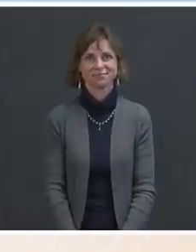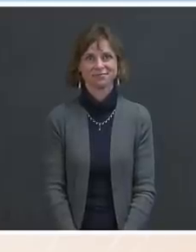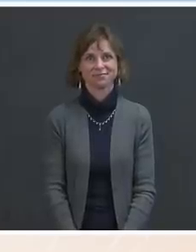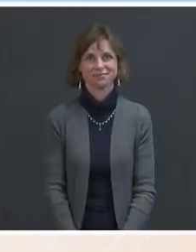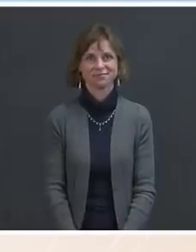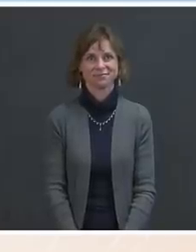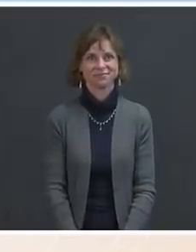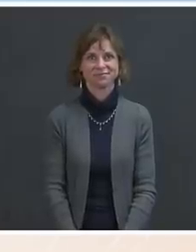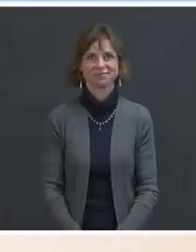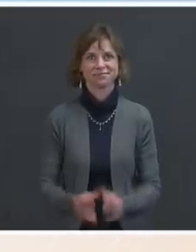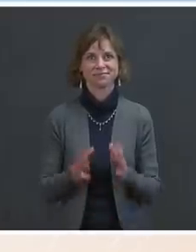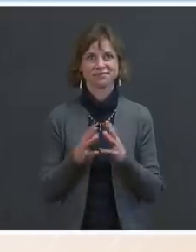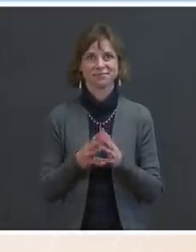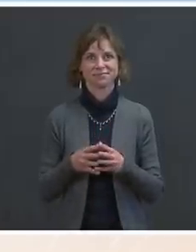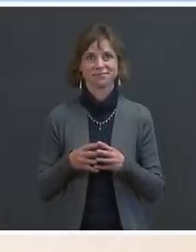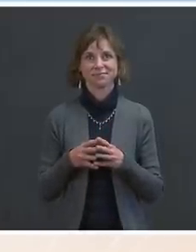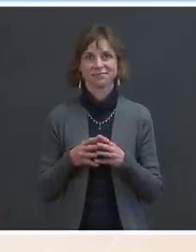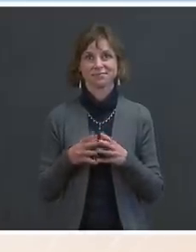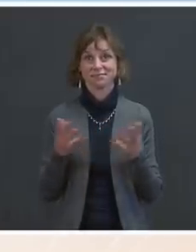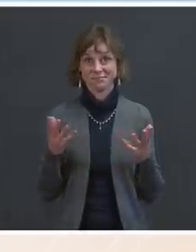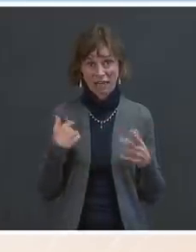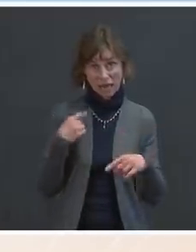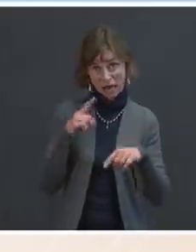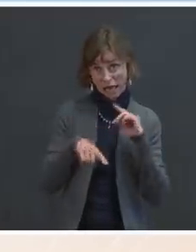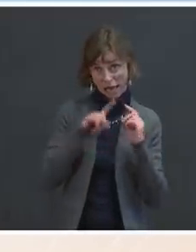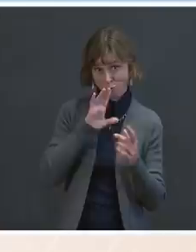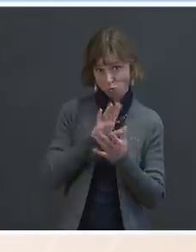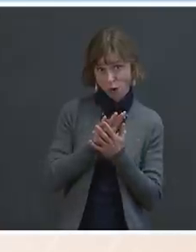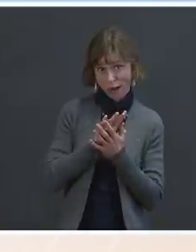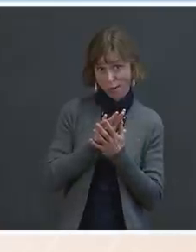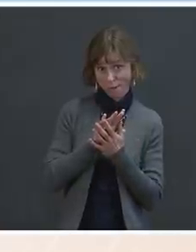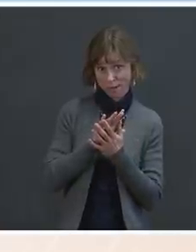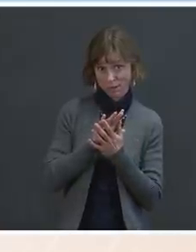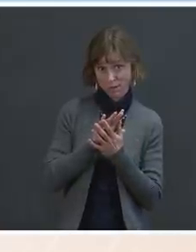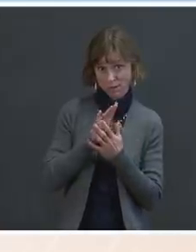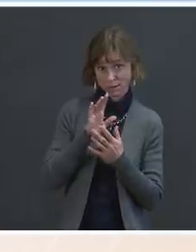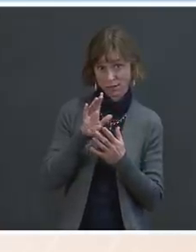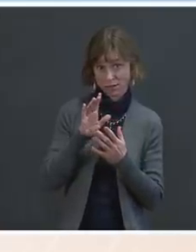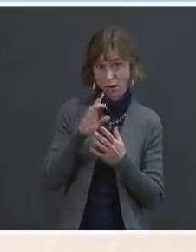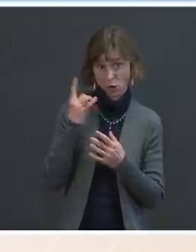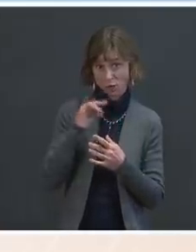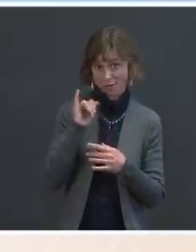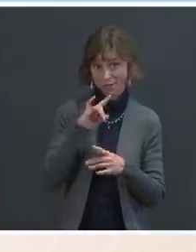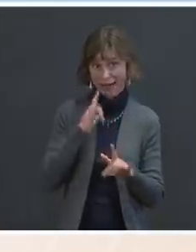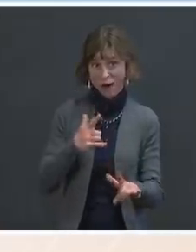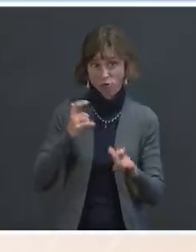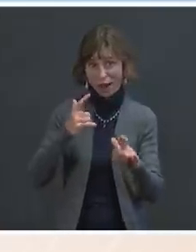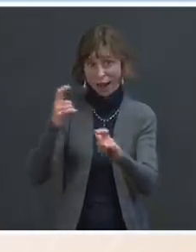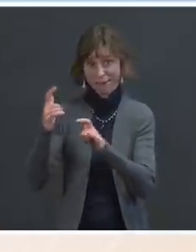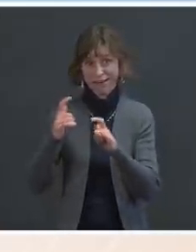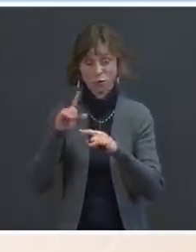Ms. Psaki: Okay. I can't promise it will always be that rapid when I promise to bring someone to the briefing room, but we'll try. We'll do our best.